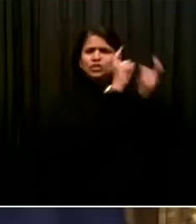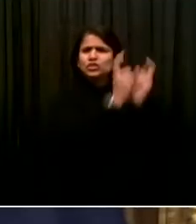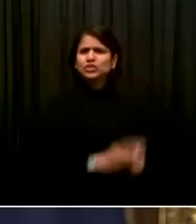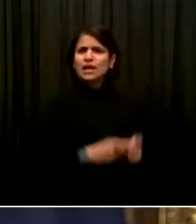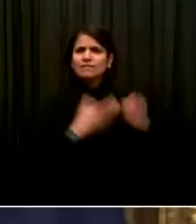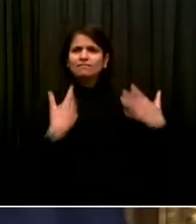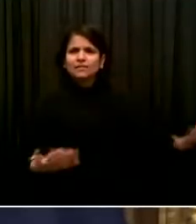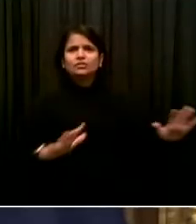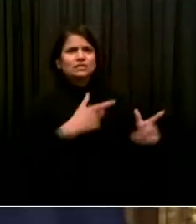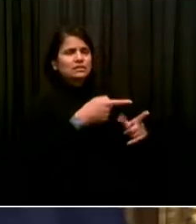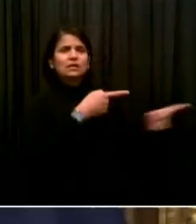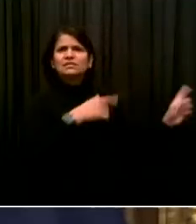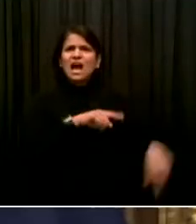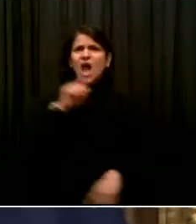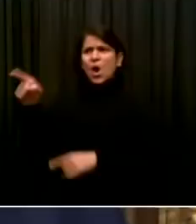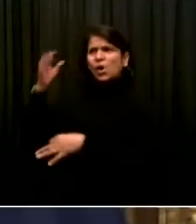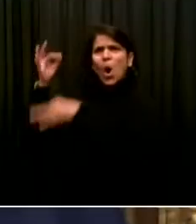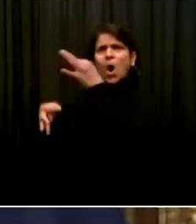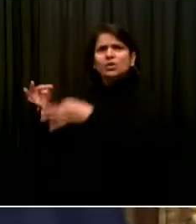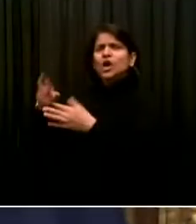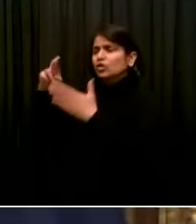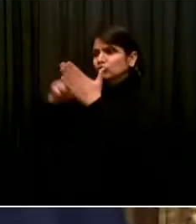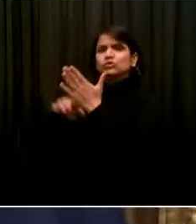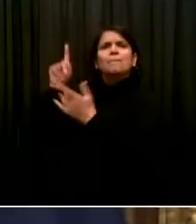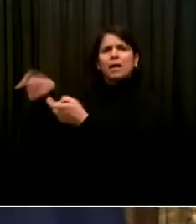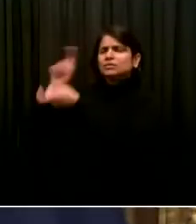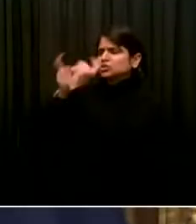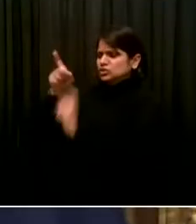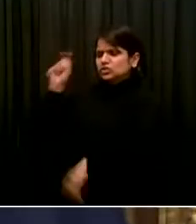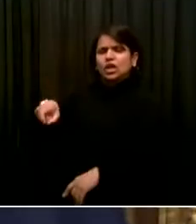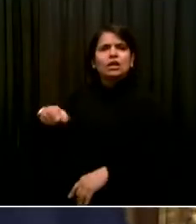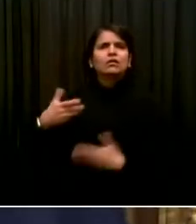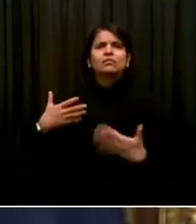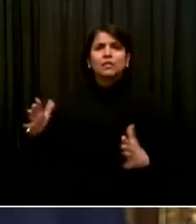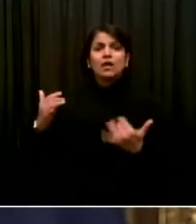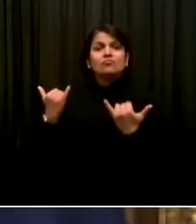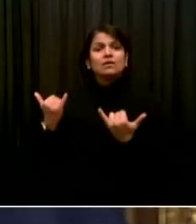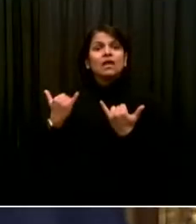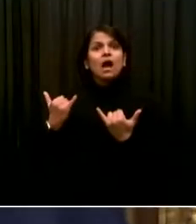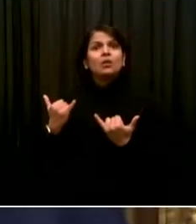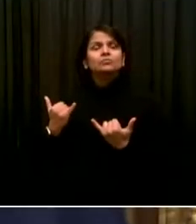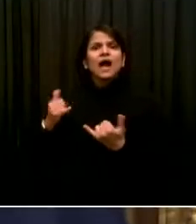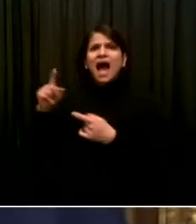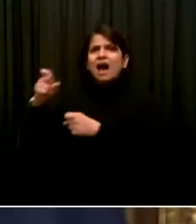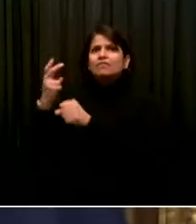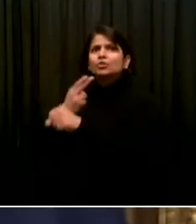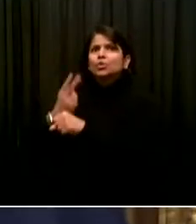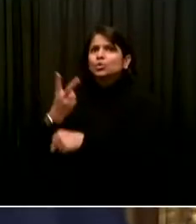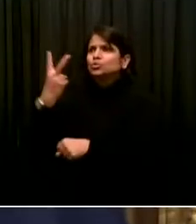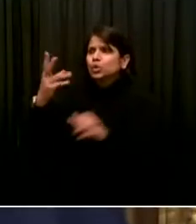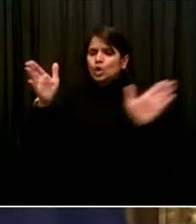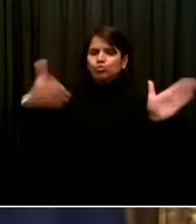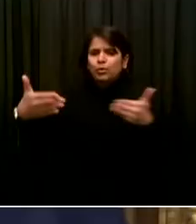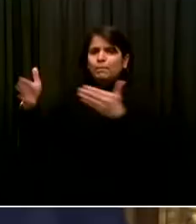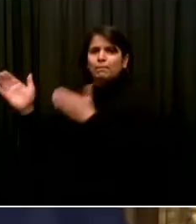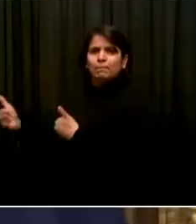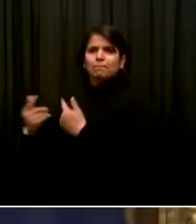WE ARE USING 2 COURTOROMS FOR OUR TRIALS. CHANGING HE'S RULESLY JURORS TO SIT TOGETHER